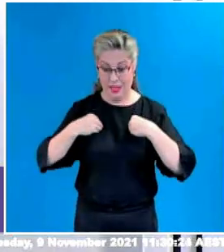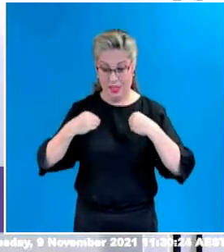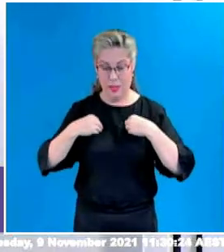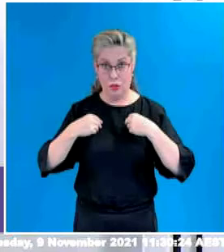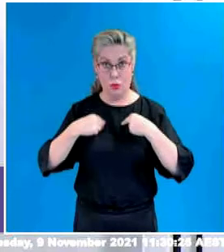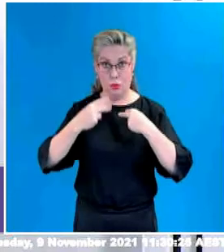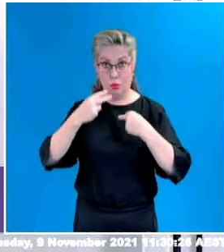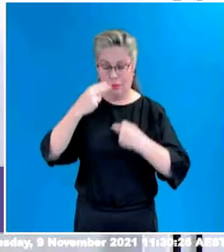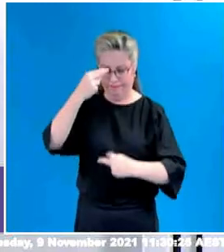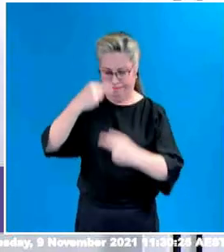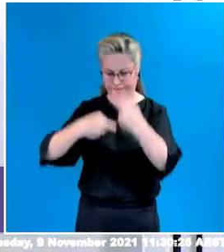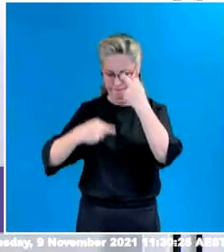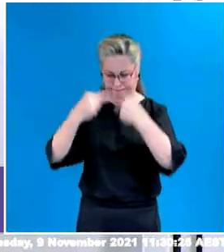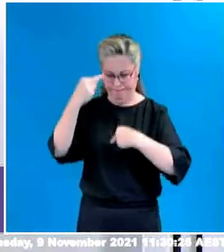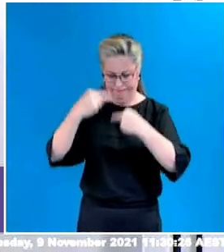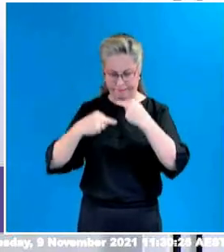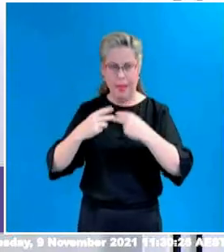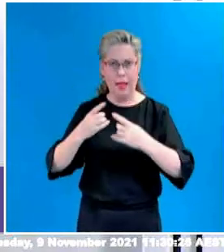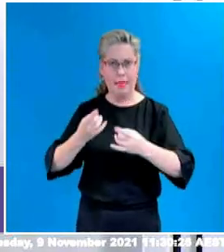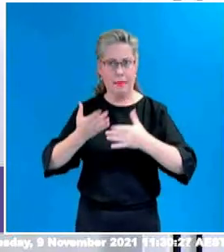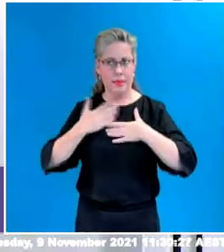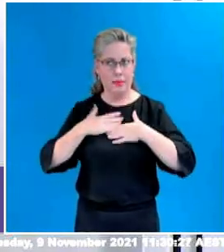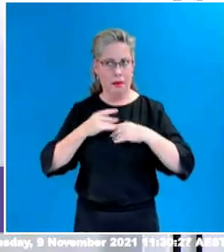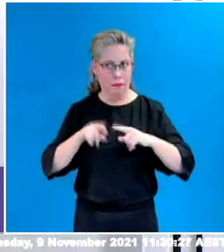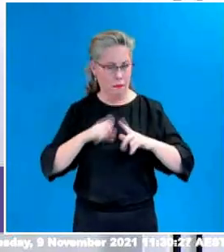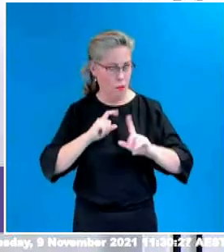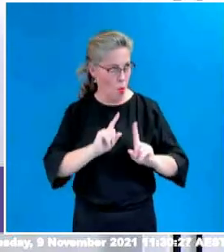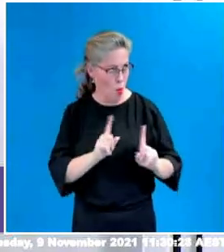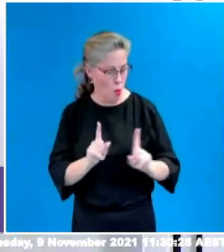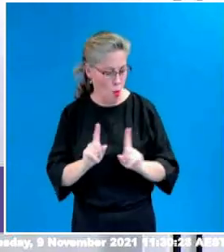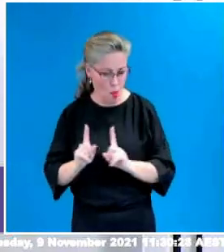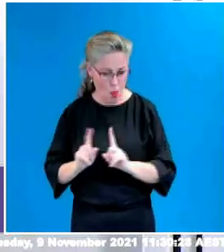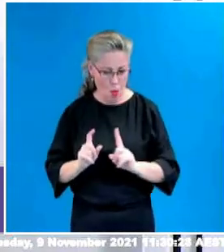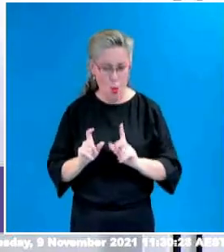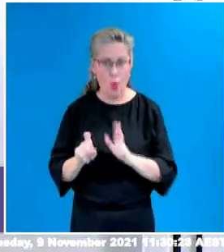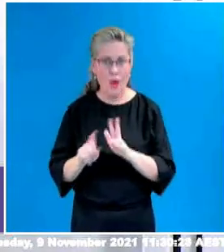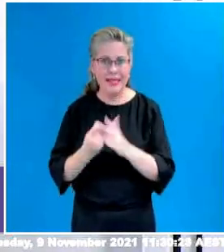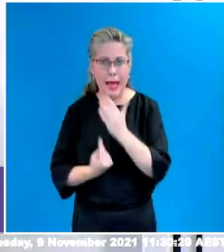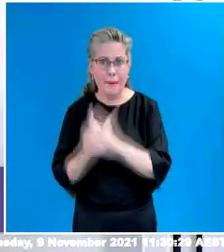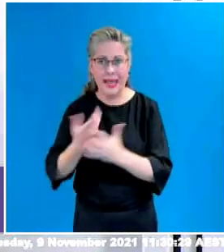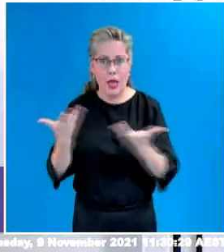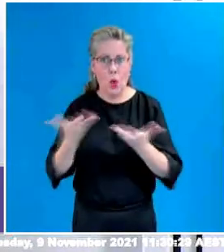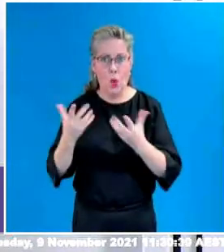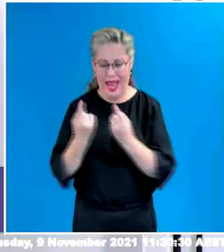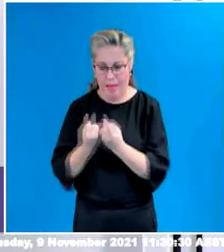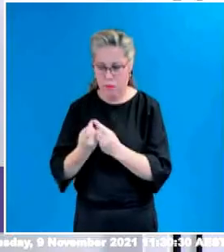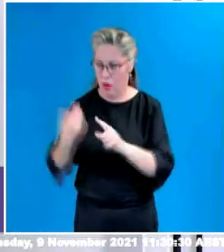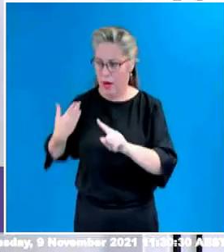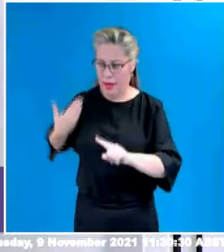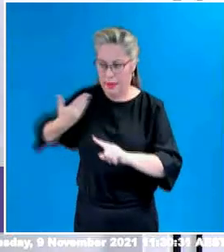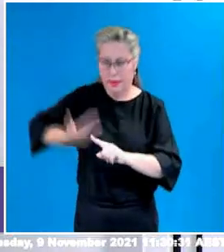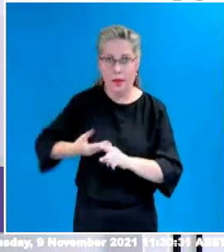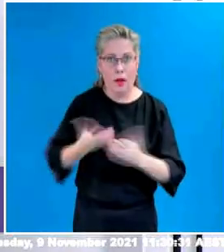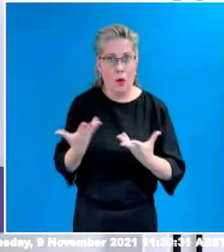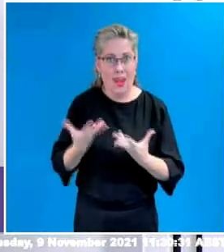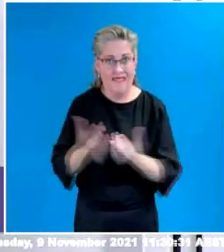mechanisms of detecting where modern slavery might occur? Very much so, if done well.